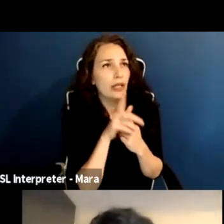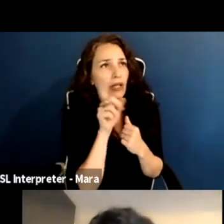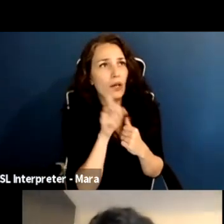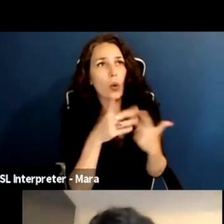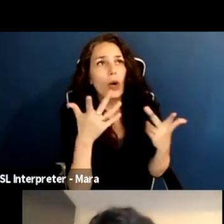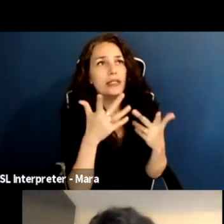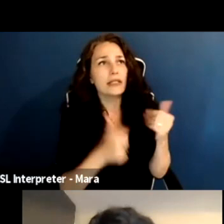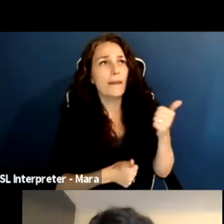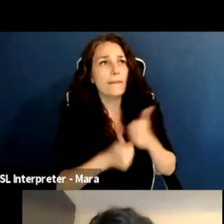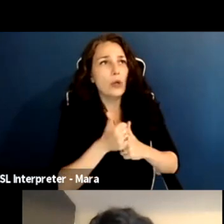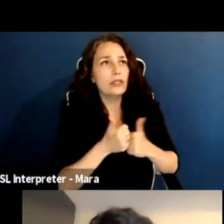I'll start with Vanessa,